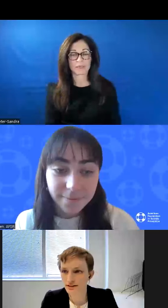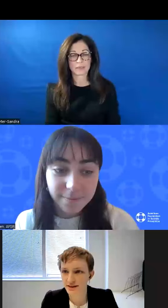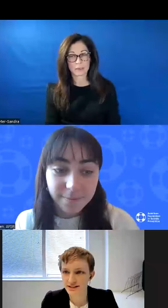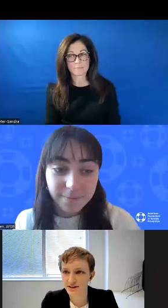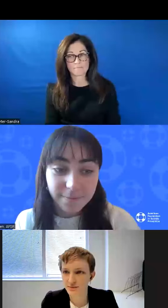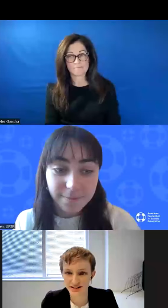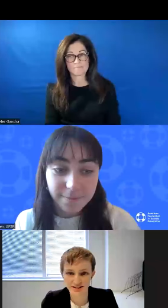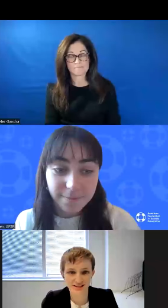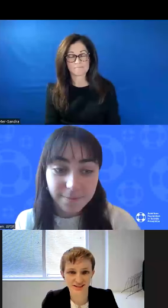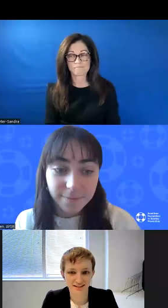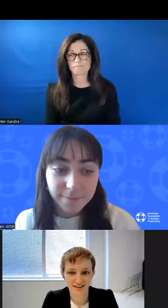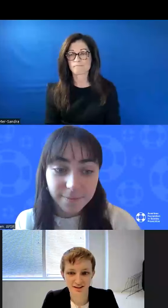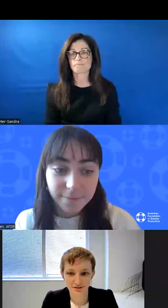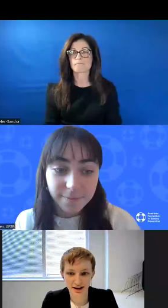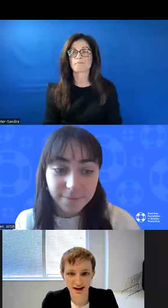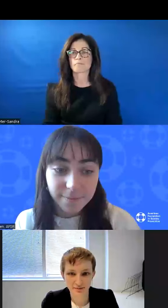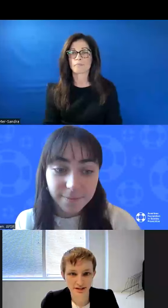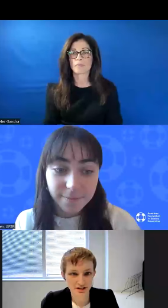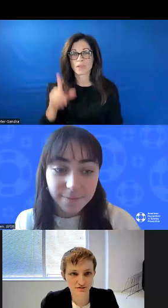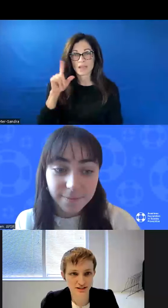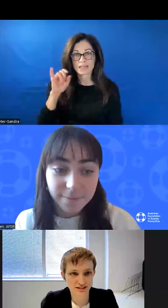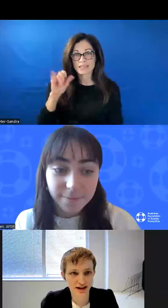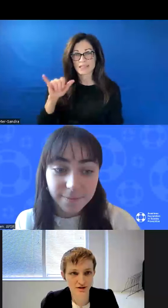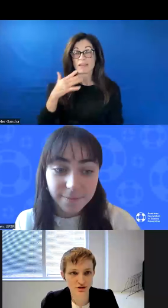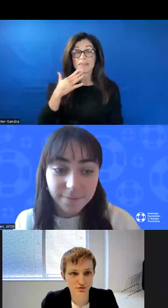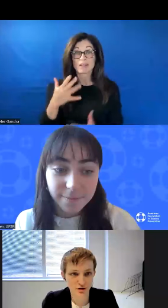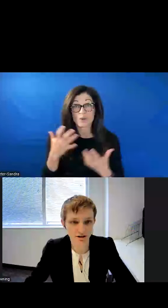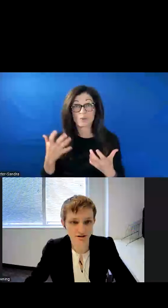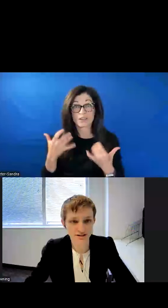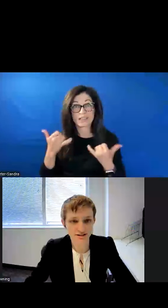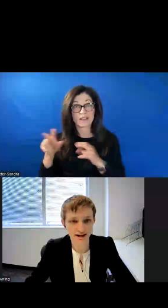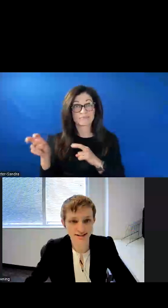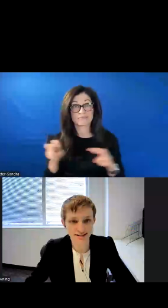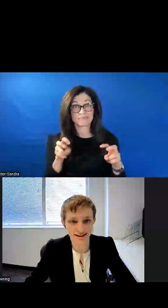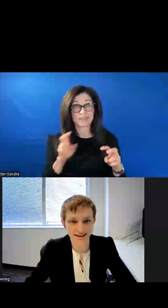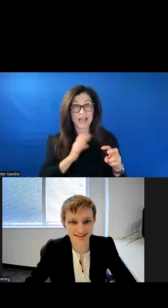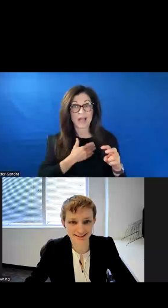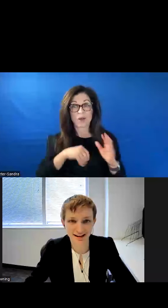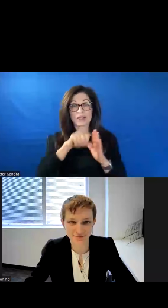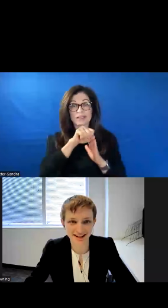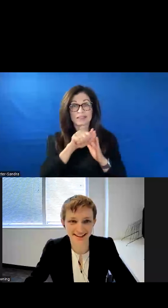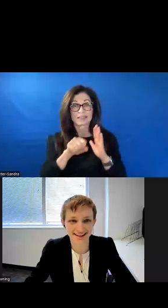THANKS SO MUCH. I AM GOING TO SHIFT TO THE STATE UPDATE.